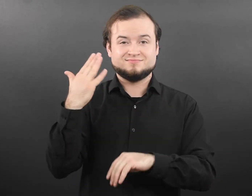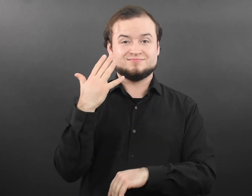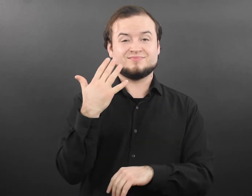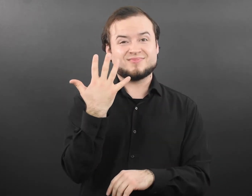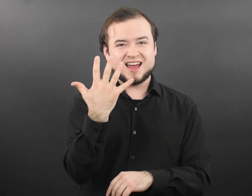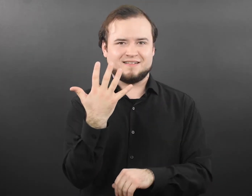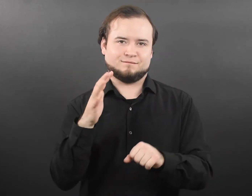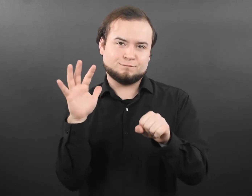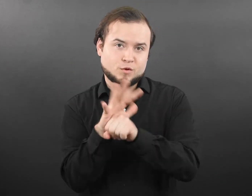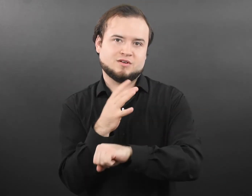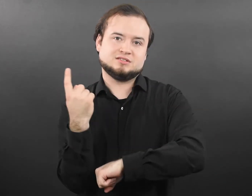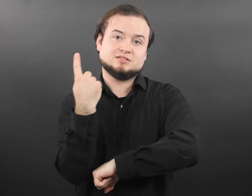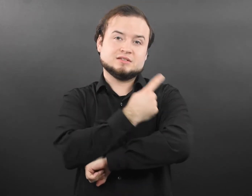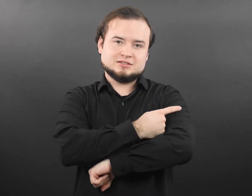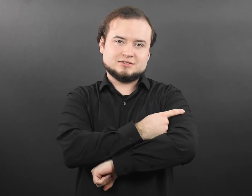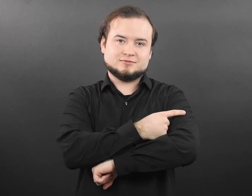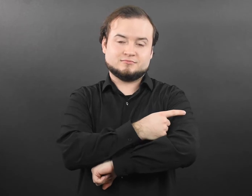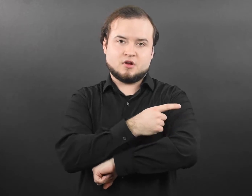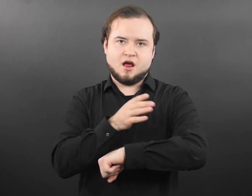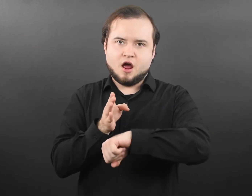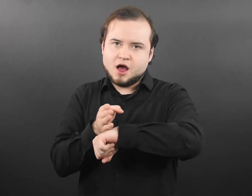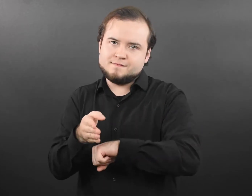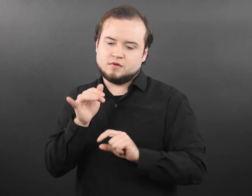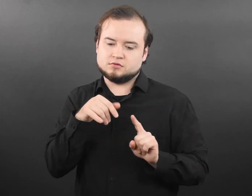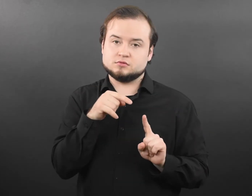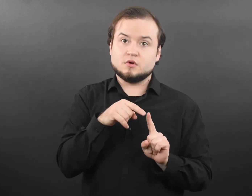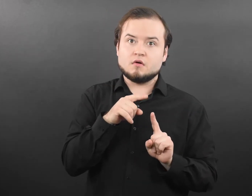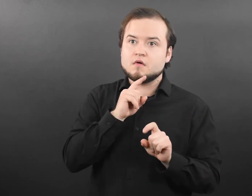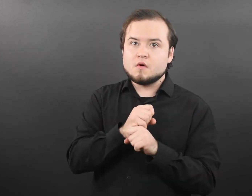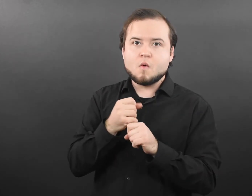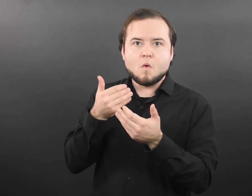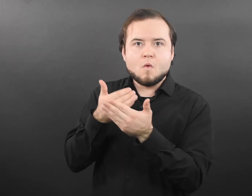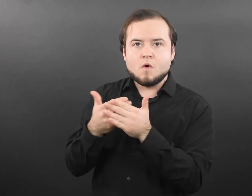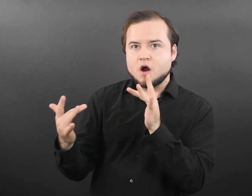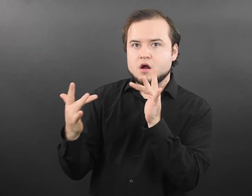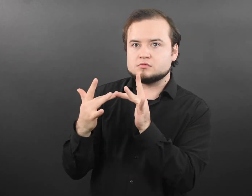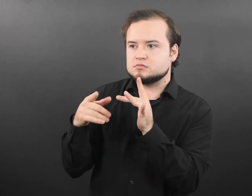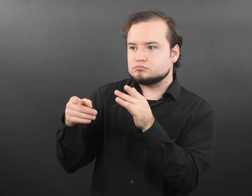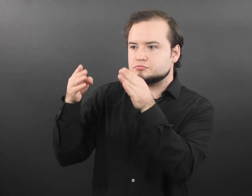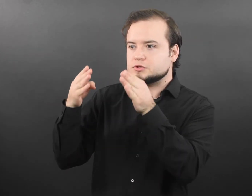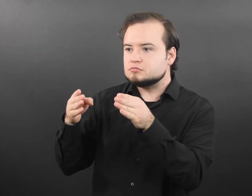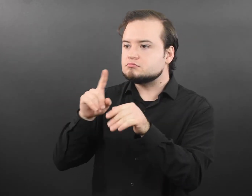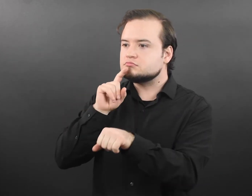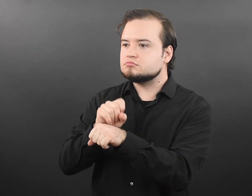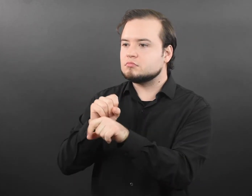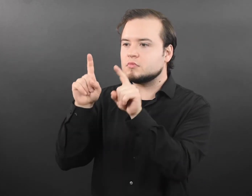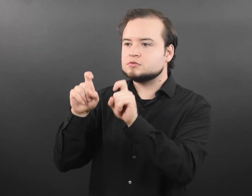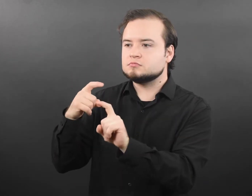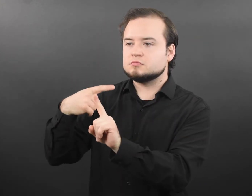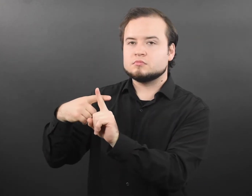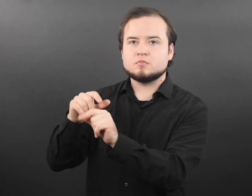after your last close contact with someone with COVID-19.